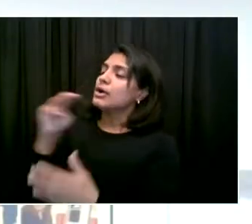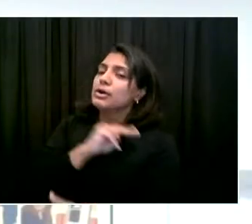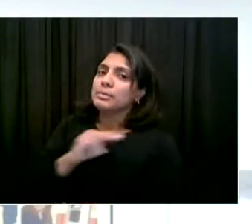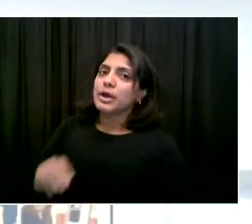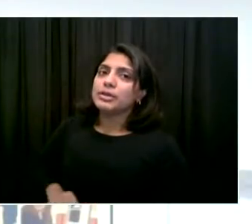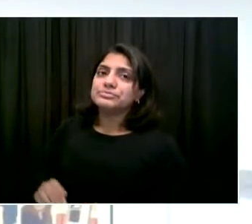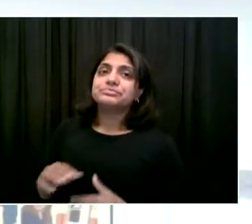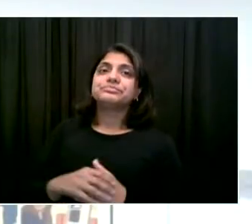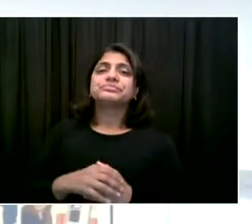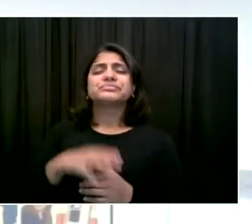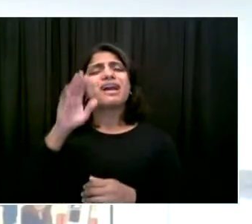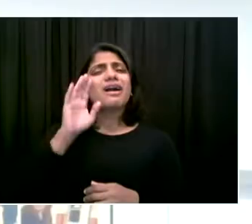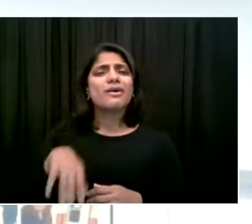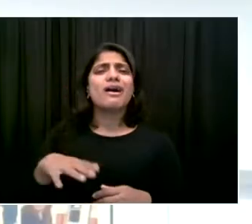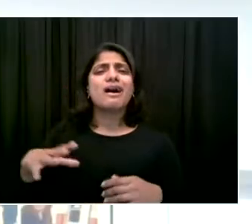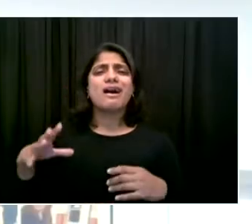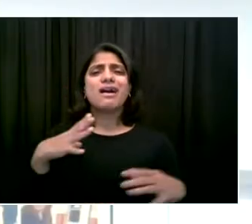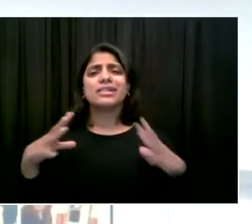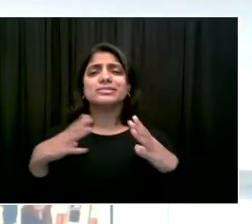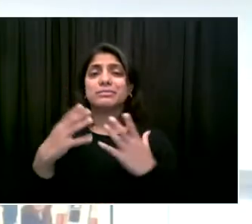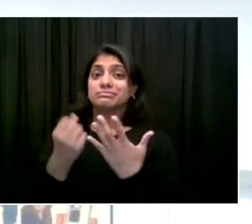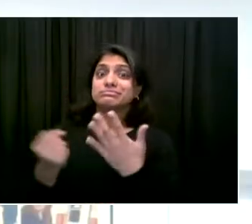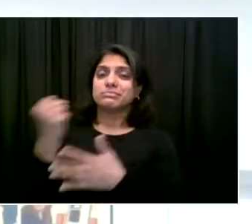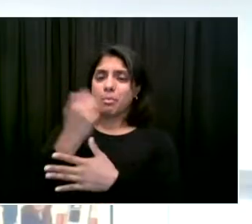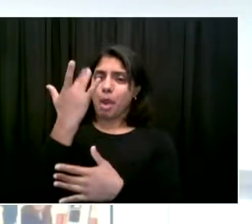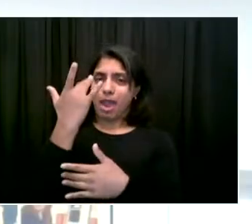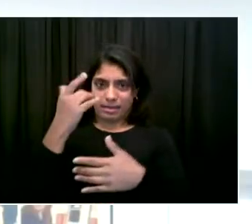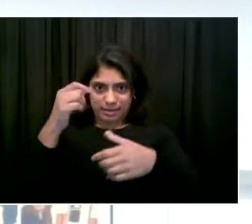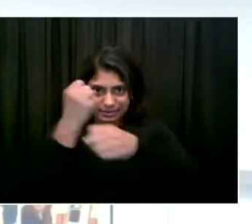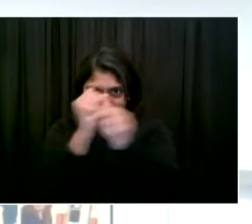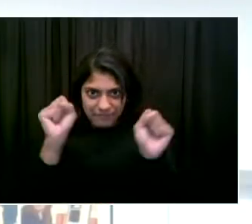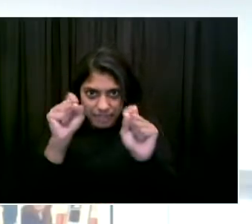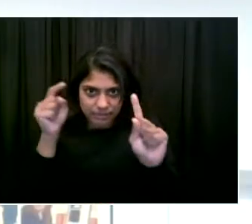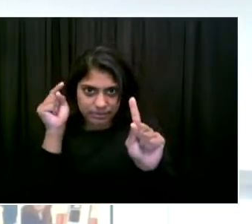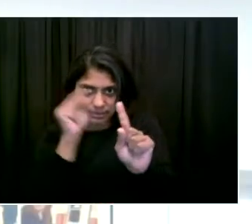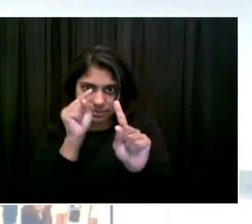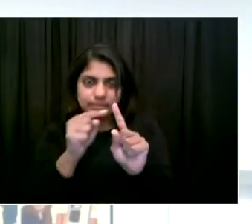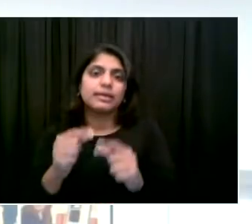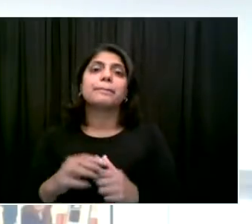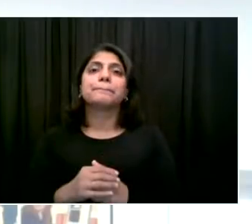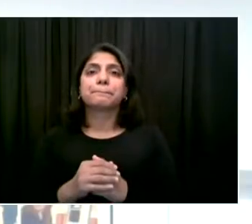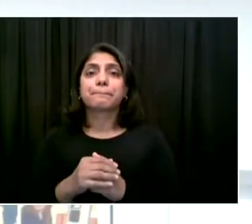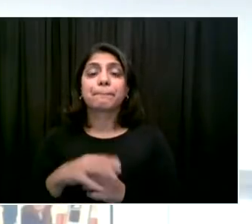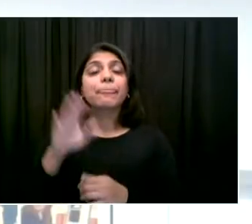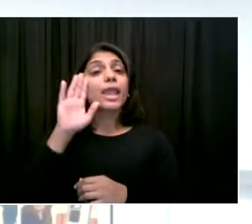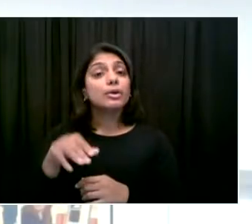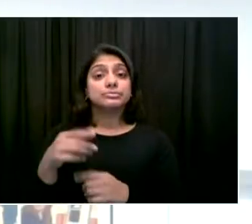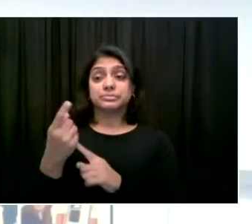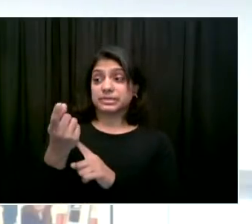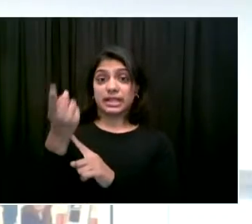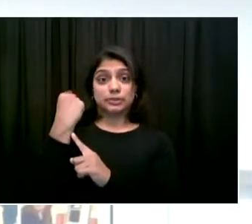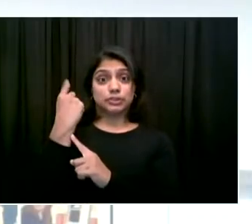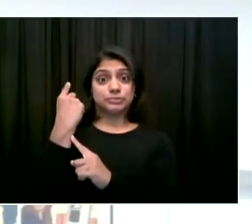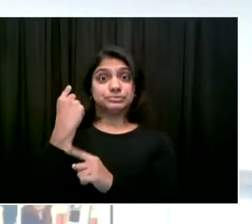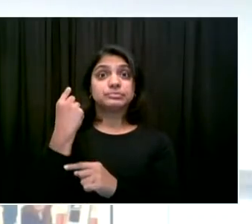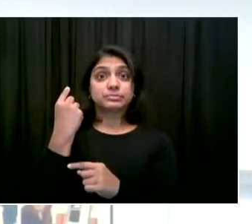E WDO WANT PEOPLE TO STAY SAFE